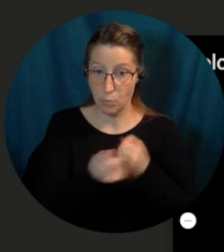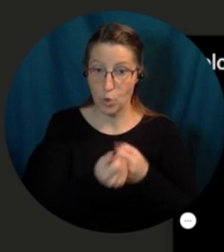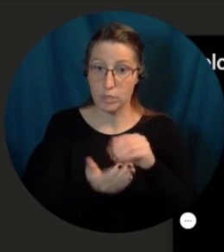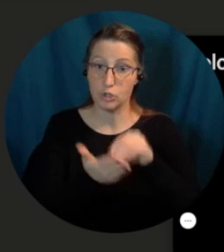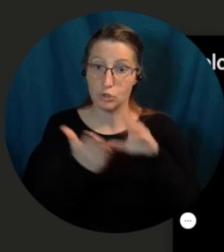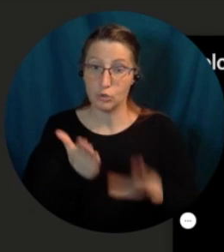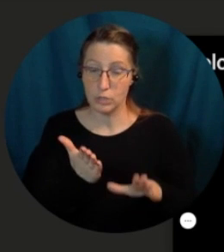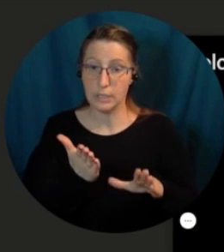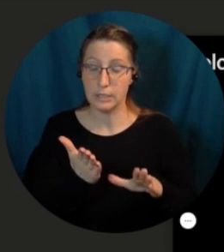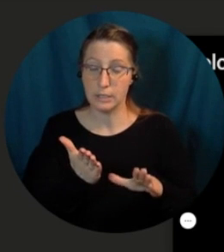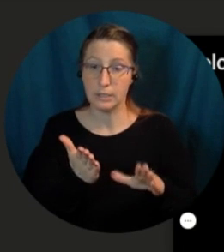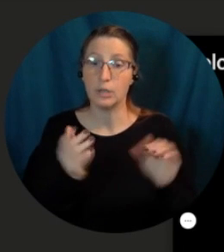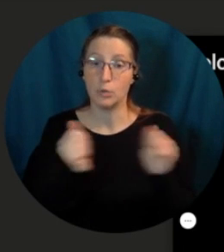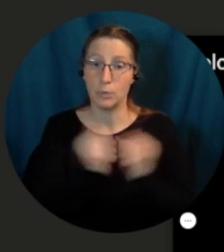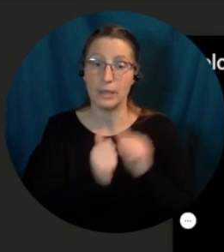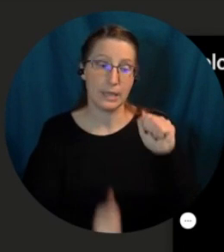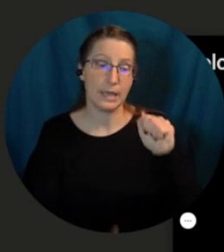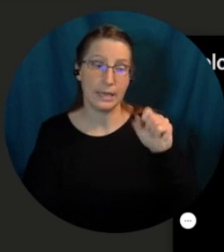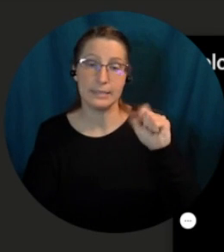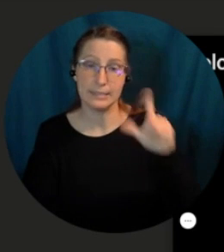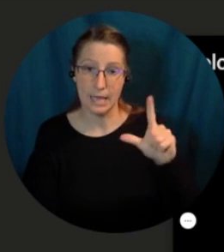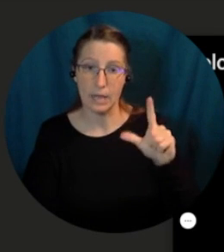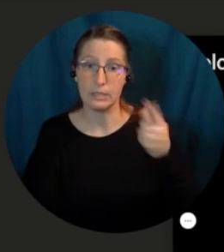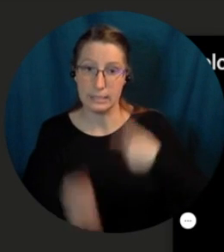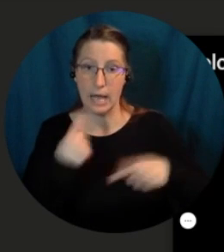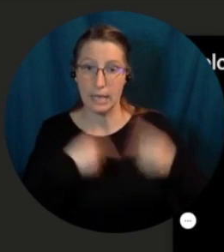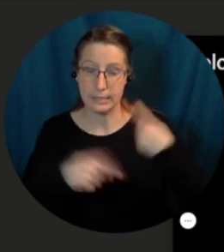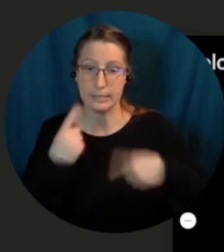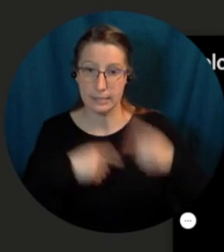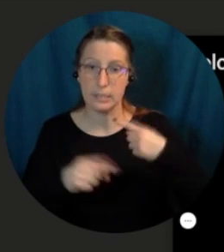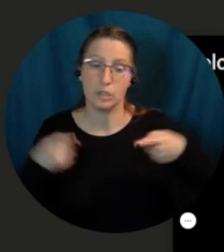by providing ASL signs during the video